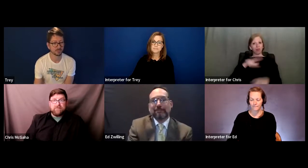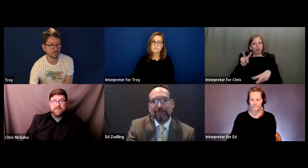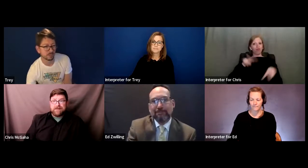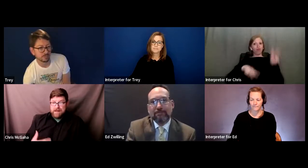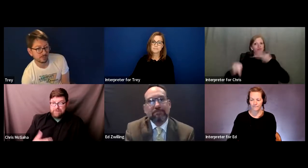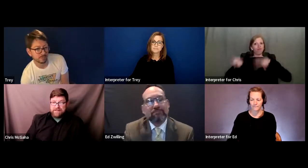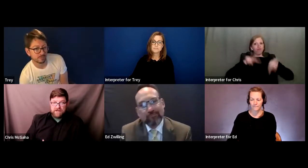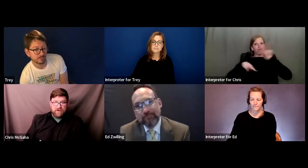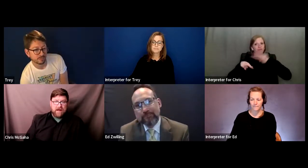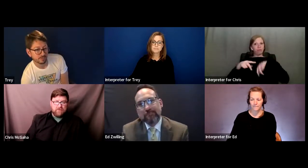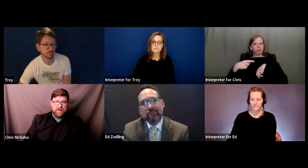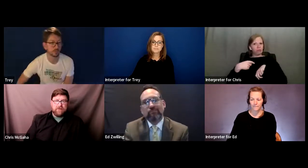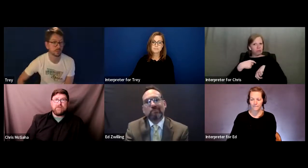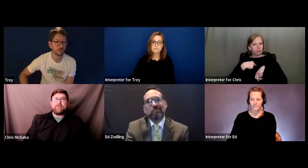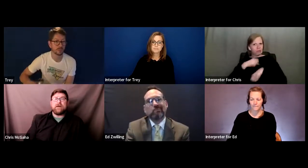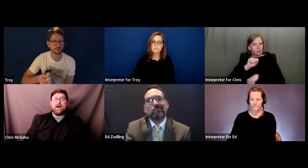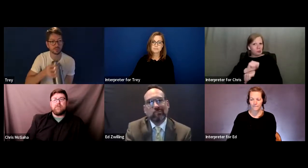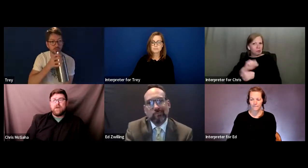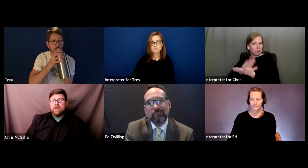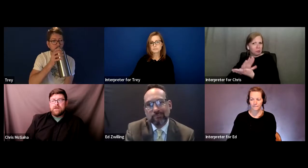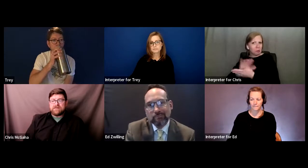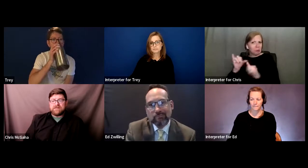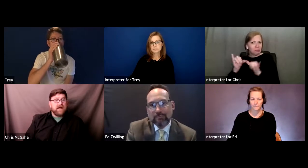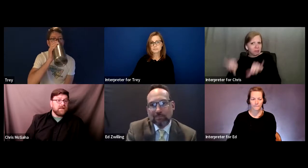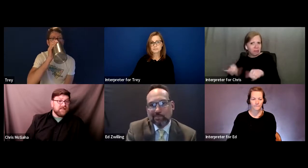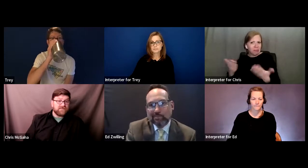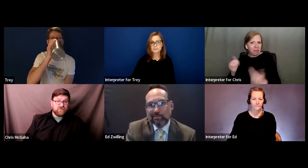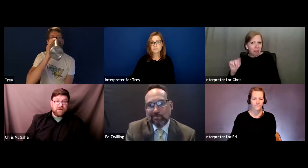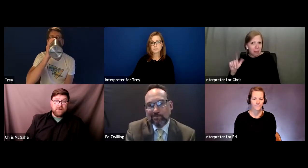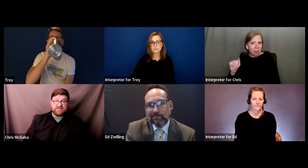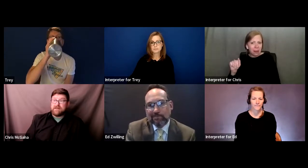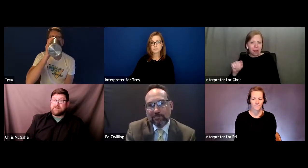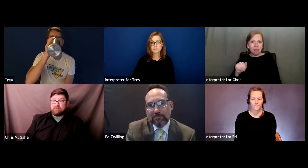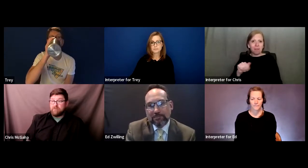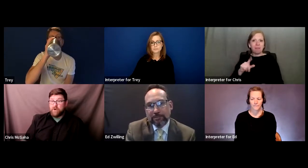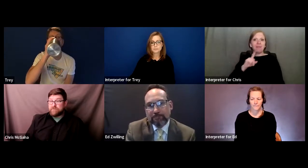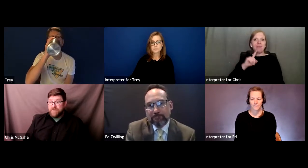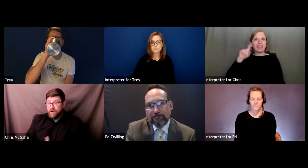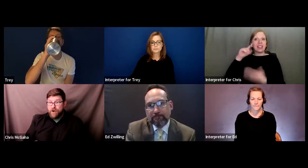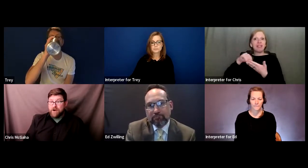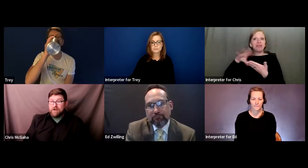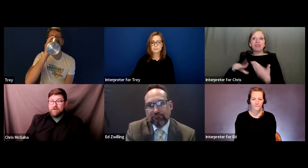system that I'm in here in Alabama is that a Deaf student comes in wherever they are,